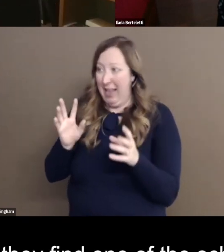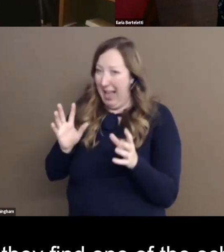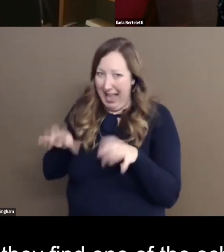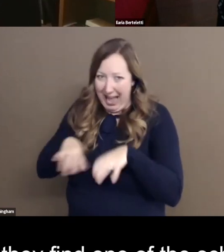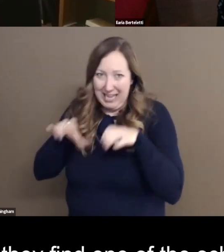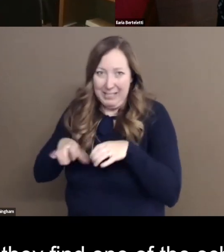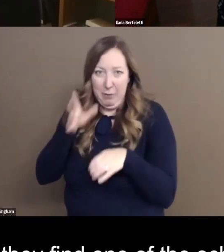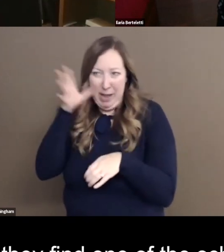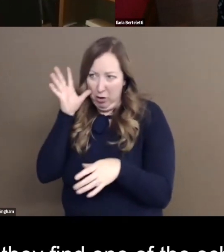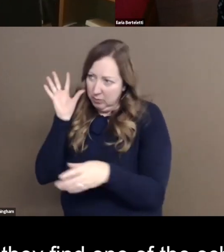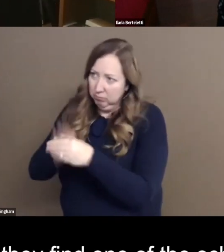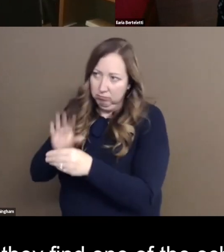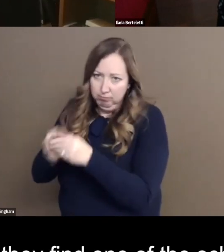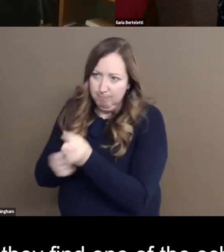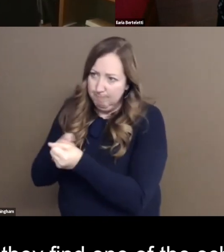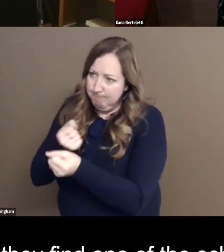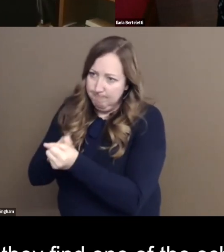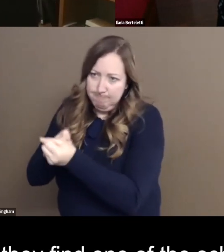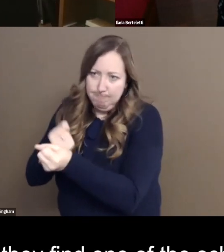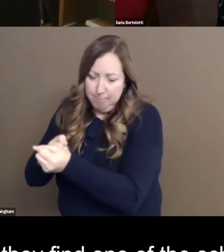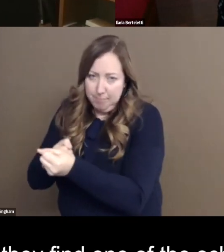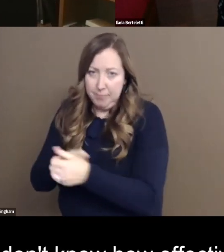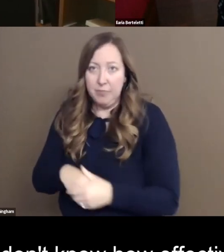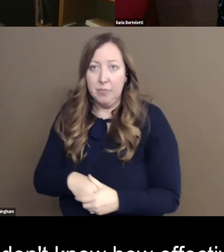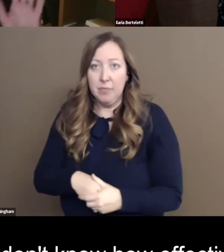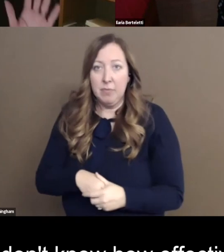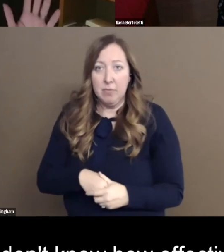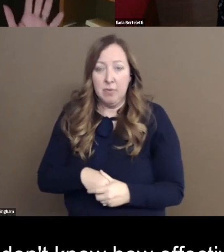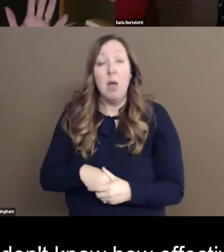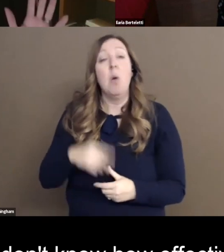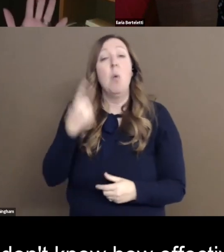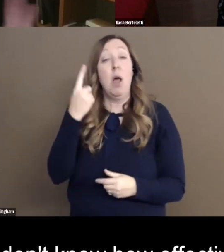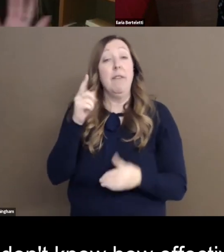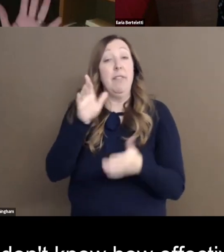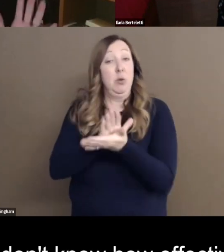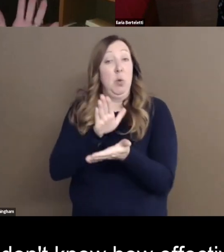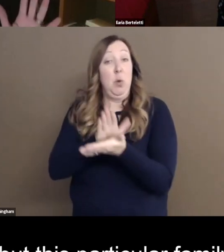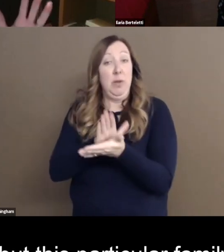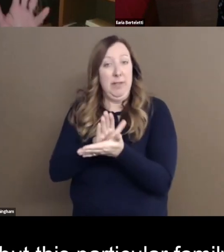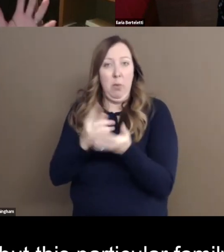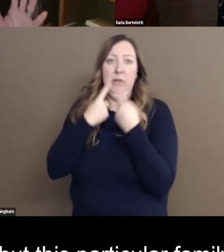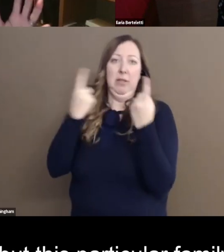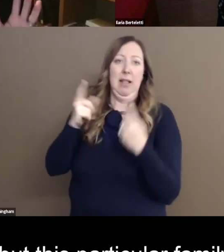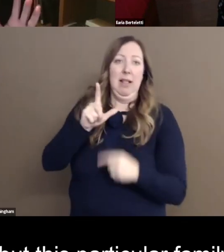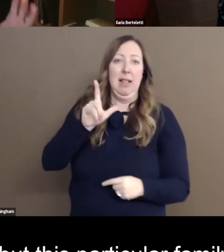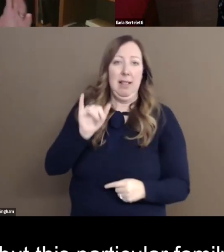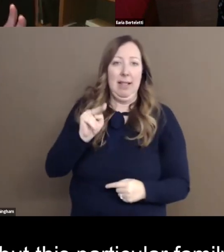one of the one of the schools that was touted was linda linda bell i don't know how effective that is in general but